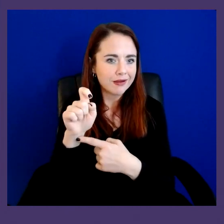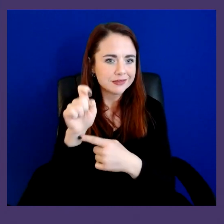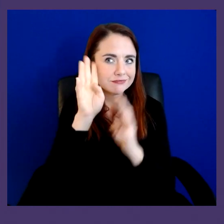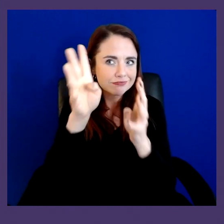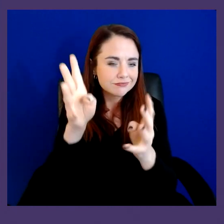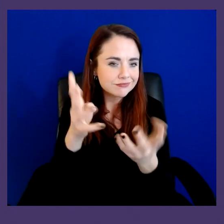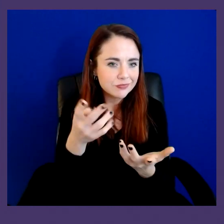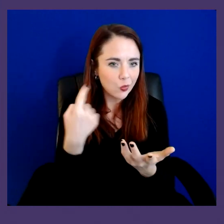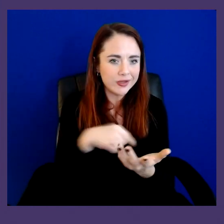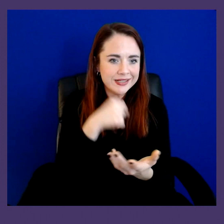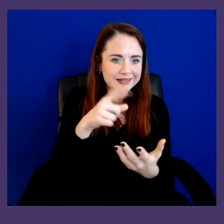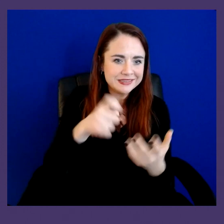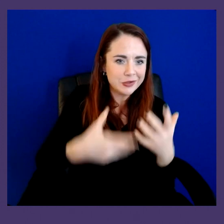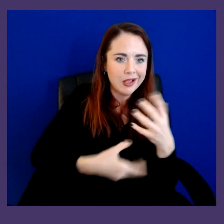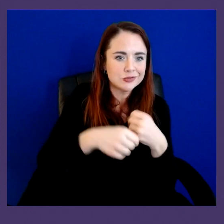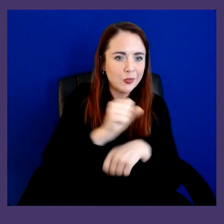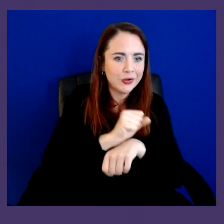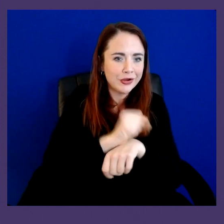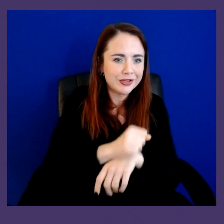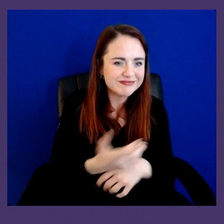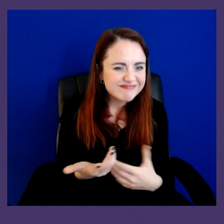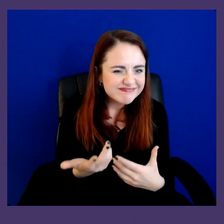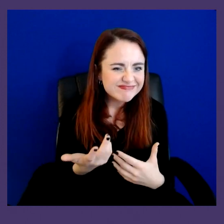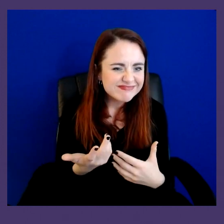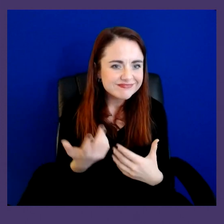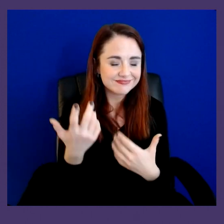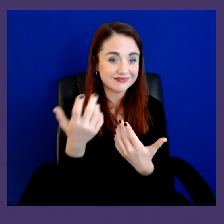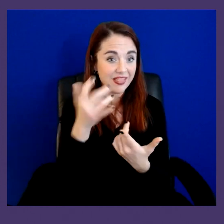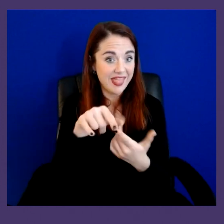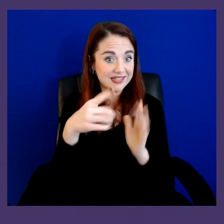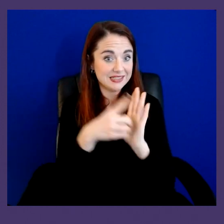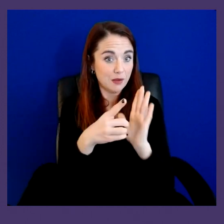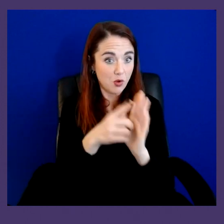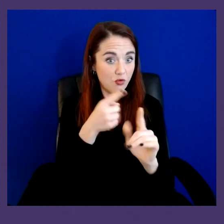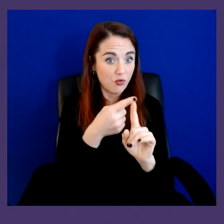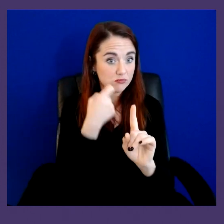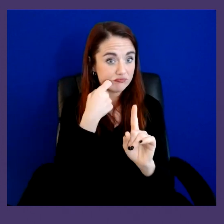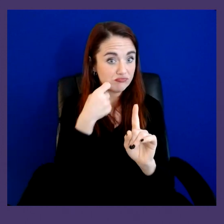What we're demoing today, we did in only a few weeks.